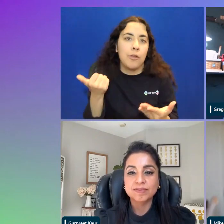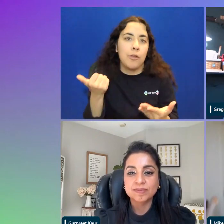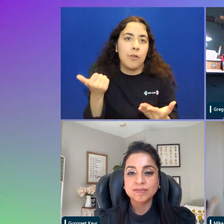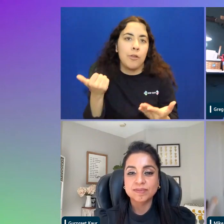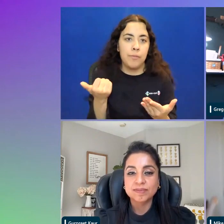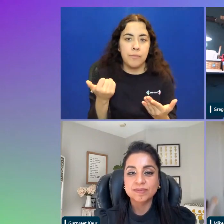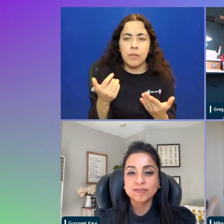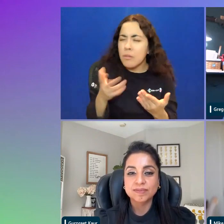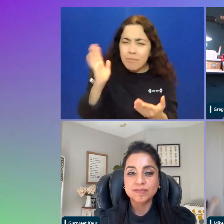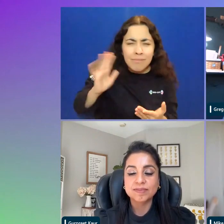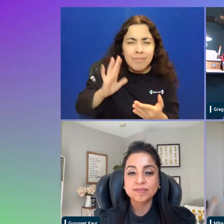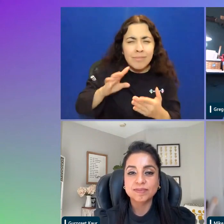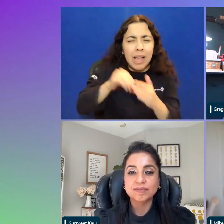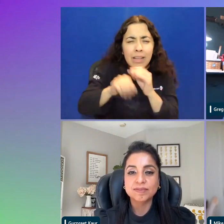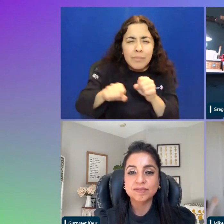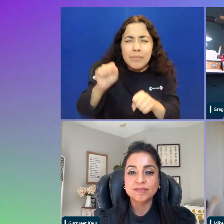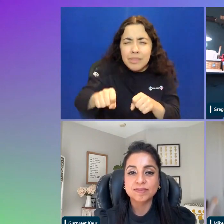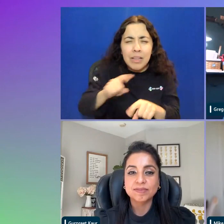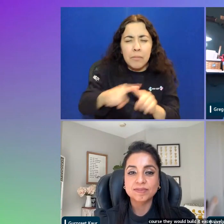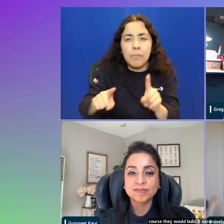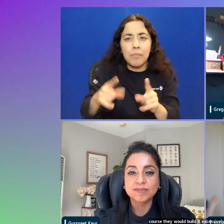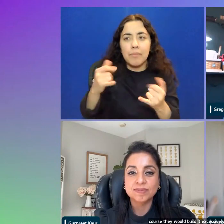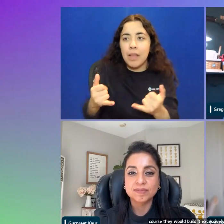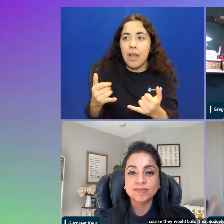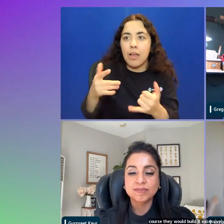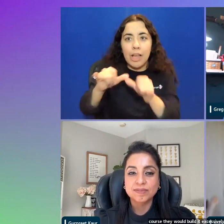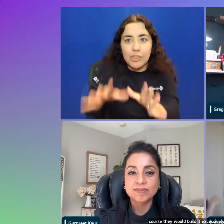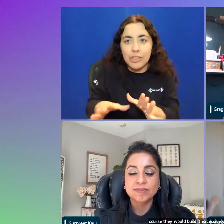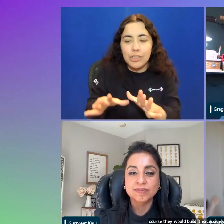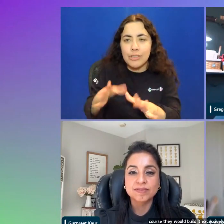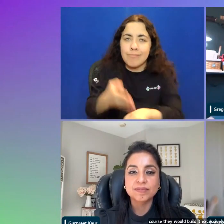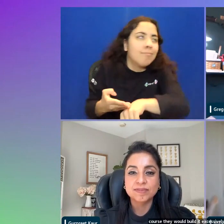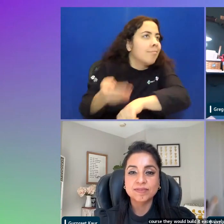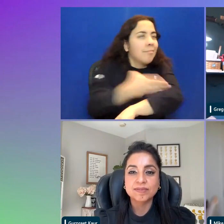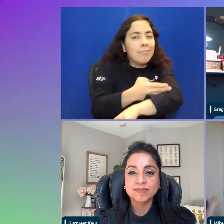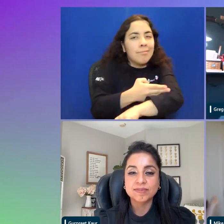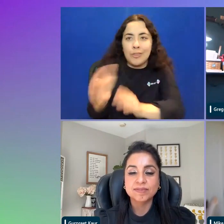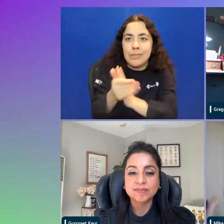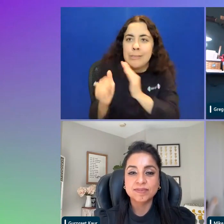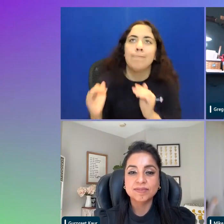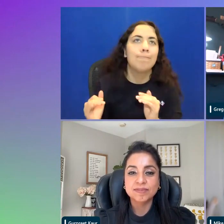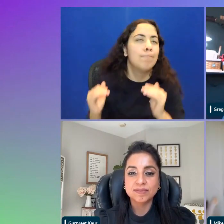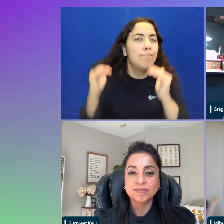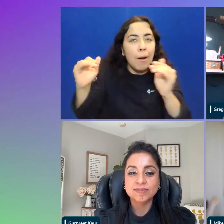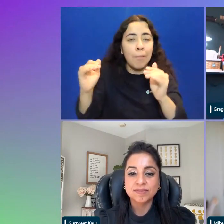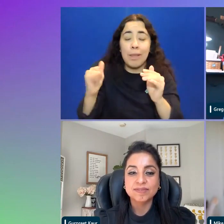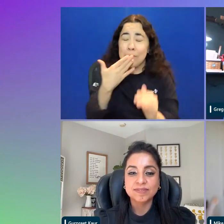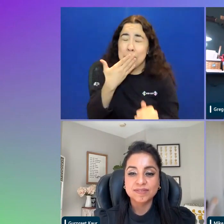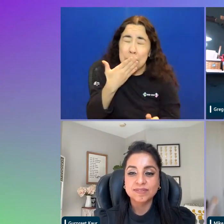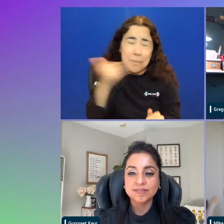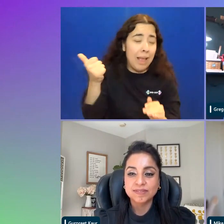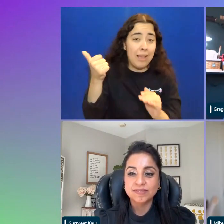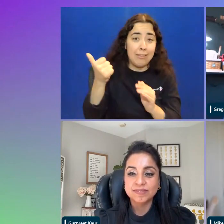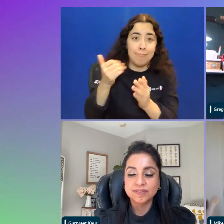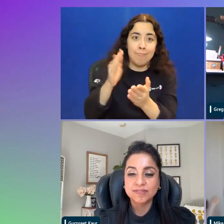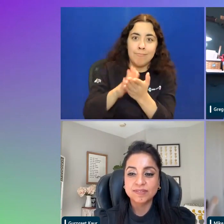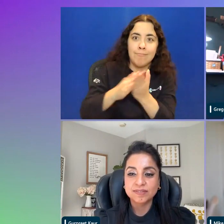wasn't even the main point. The main point was they're just better engineers. They were better designers. That was maybe the best compliment I ever got in my life, and I didn't think